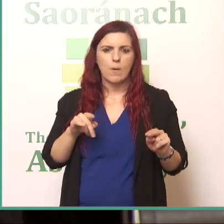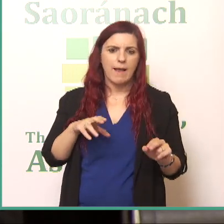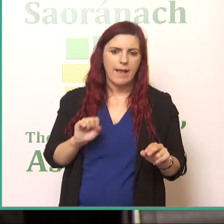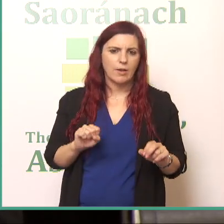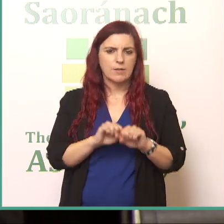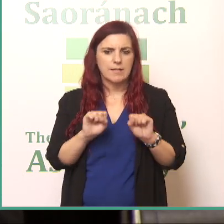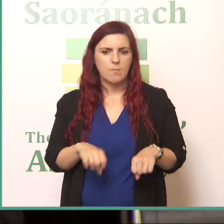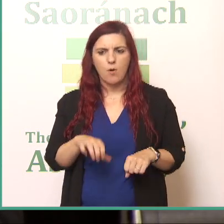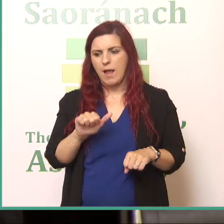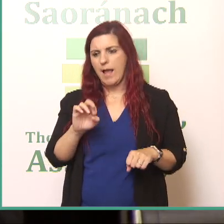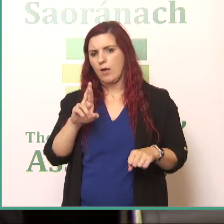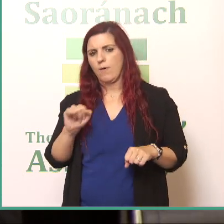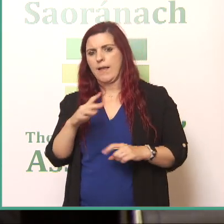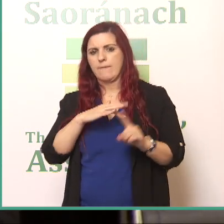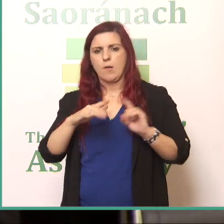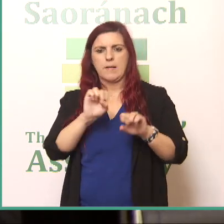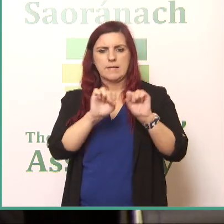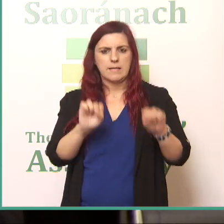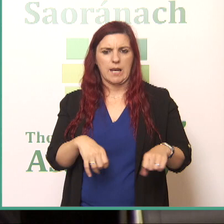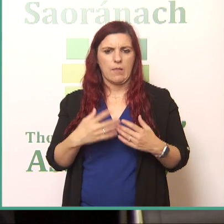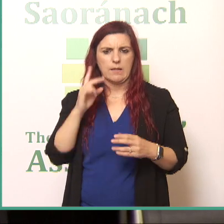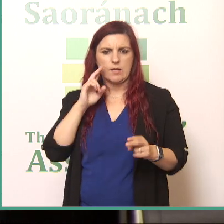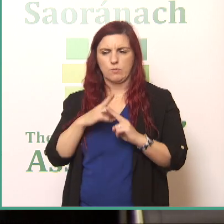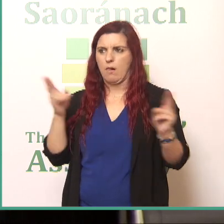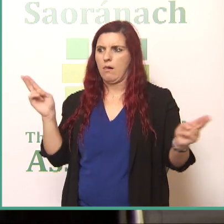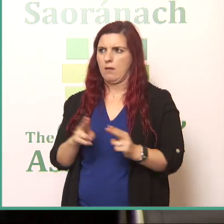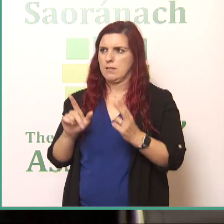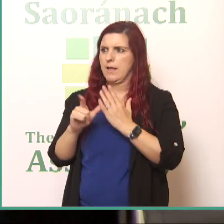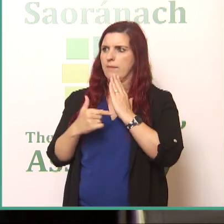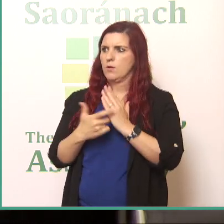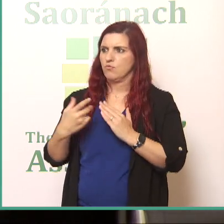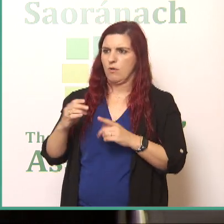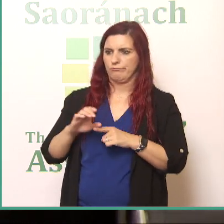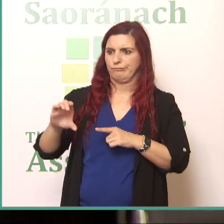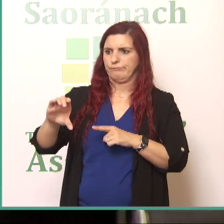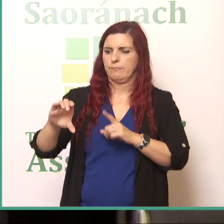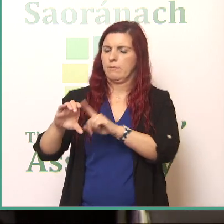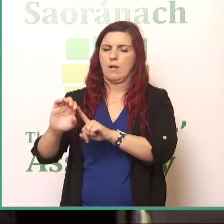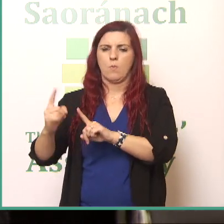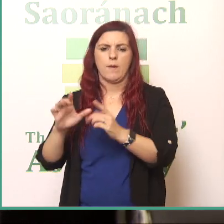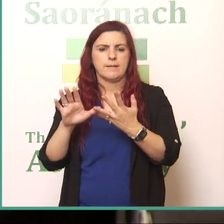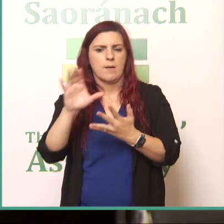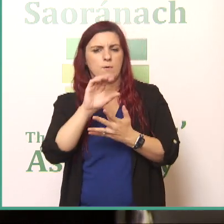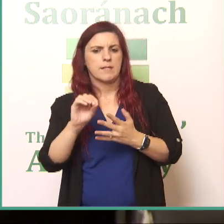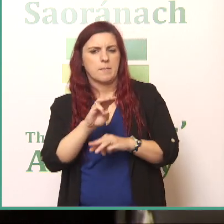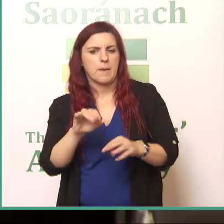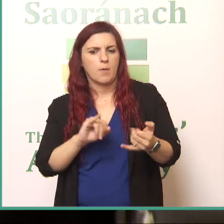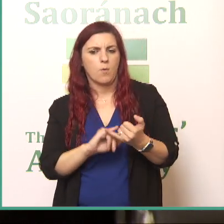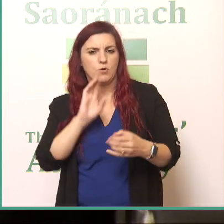environment scheme they're given 7 300 and only 10 percent of the people that go into that scheme